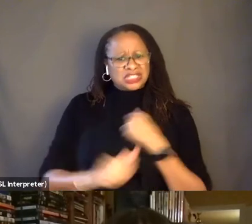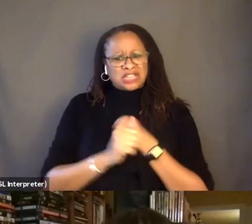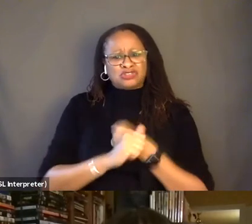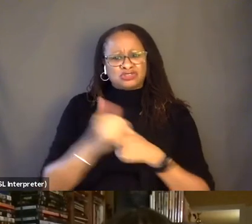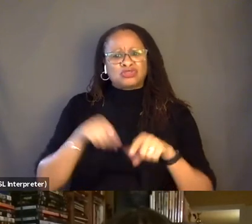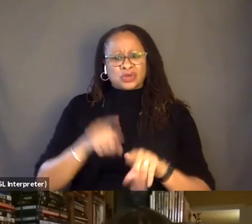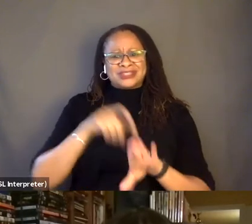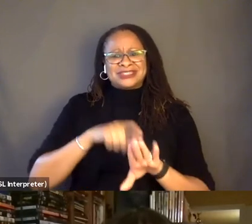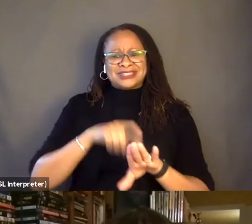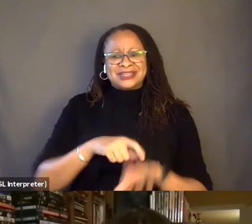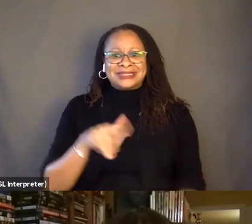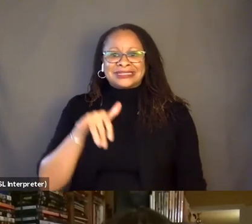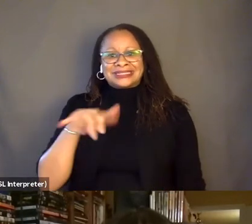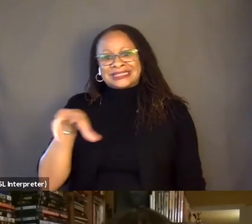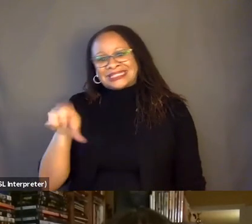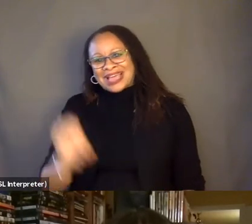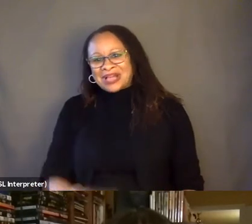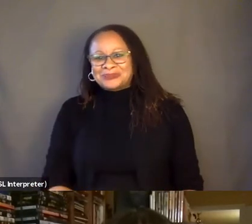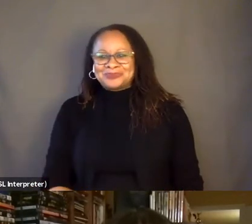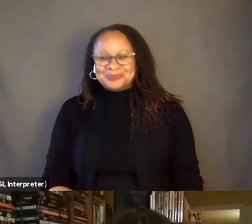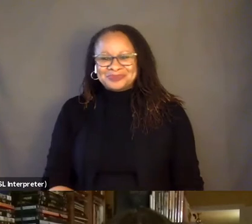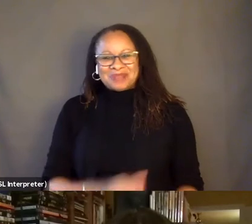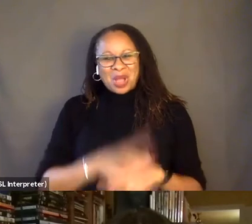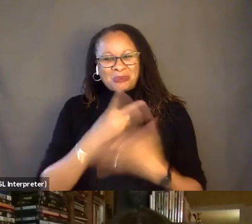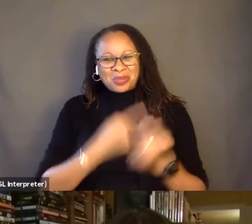Yeah. I mean on both, right, Anne?